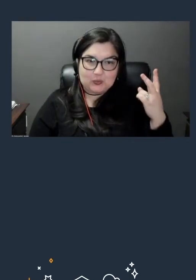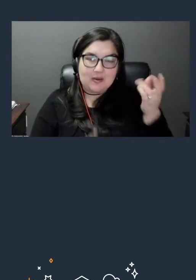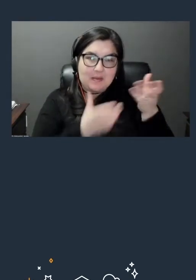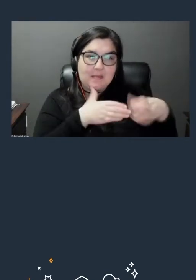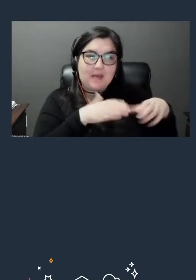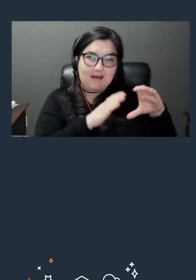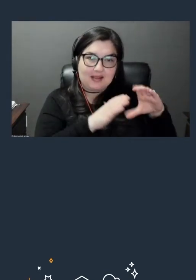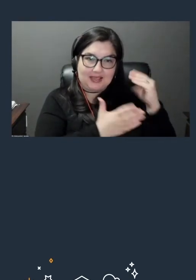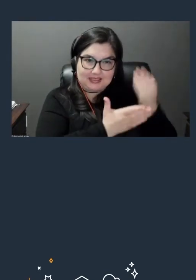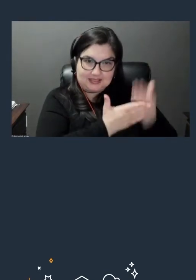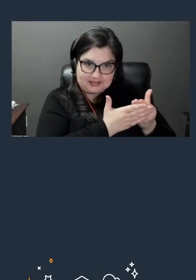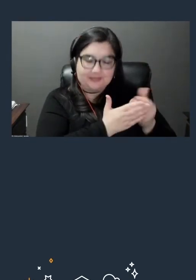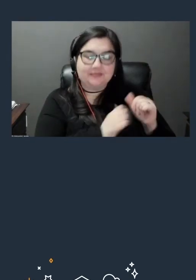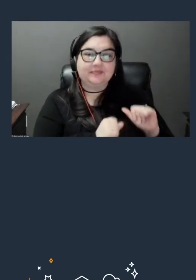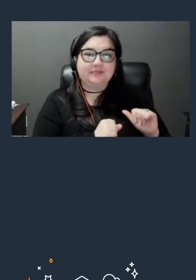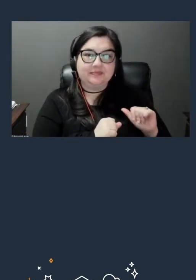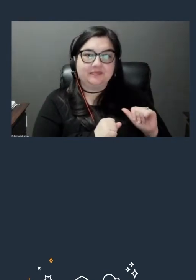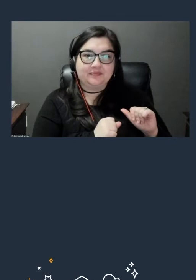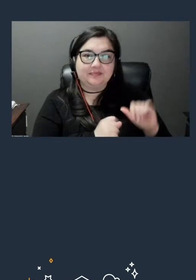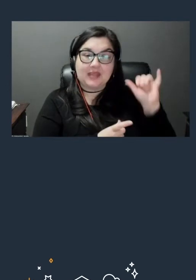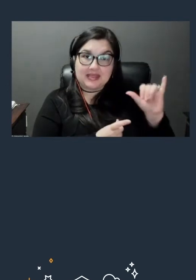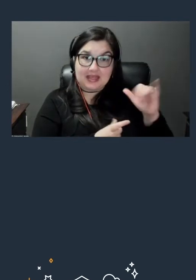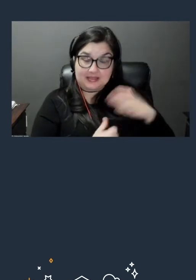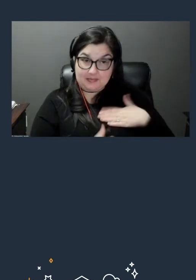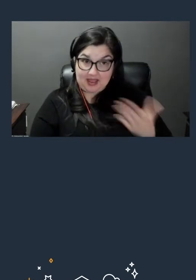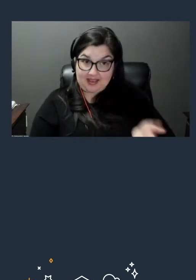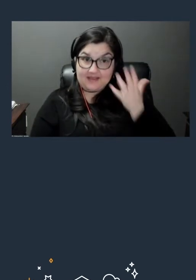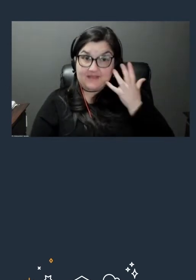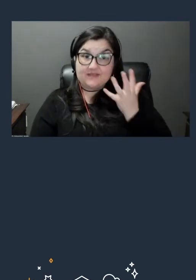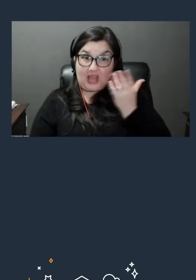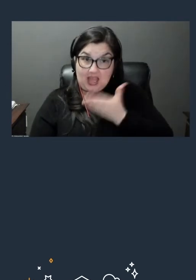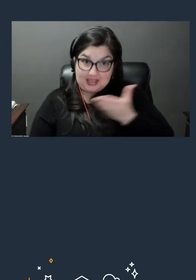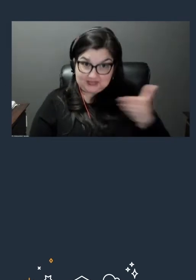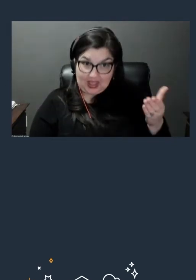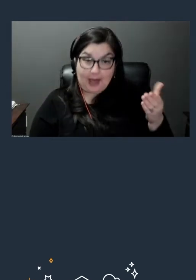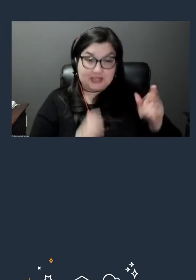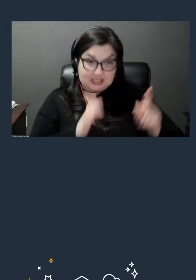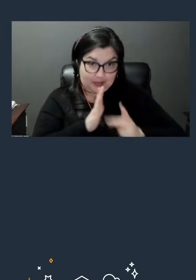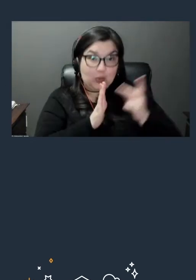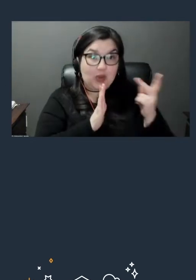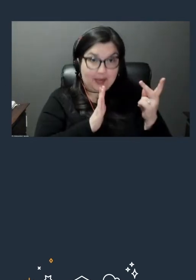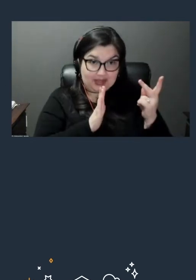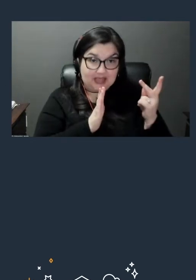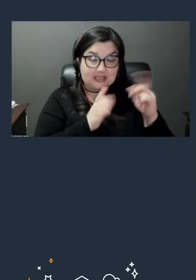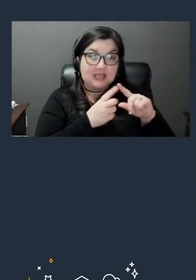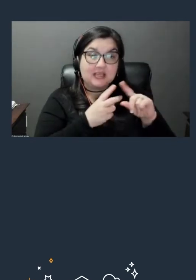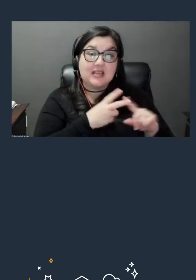So these were my five objects which have been replicated here. Along with that, there is a job ID folder